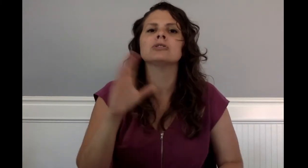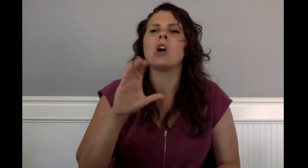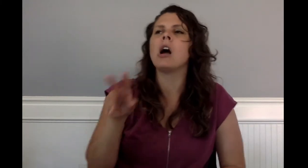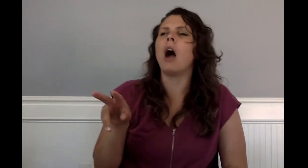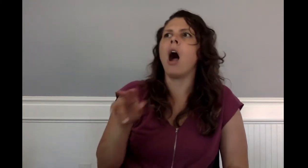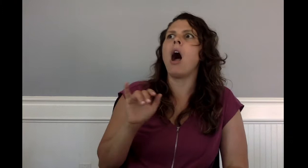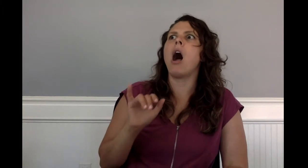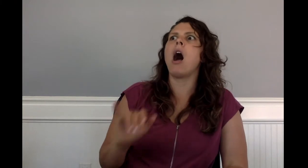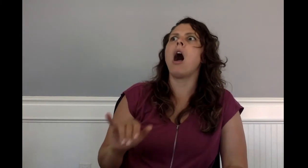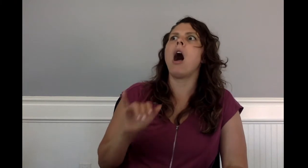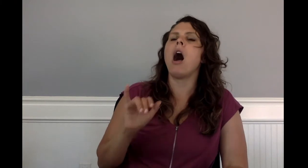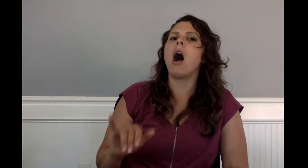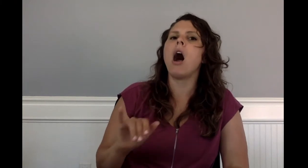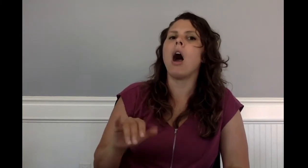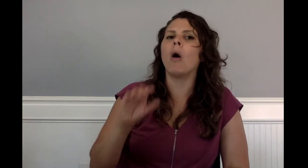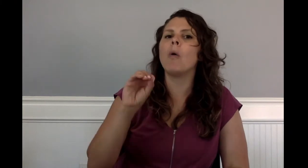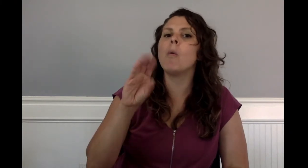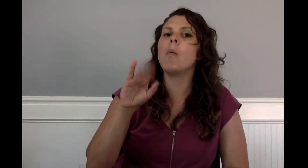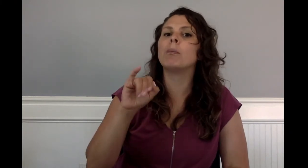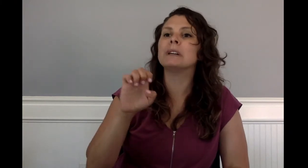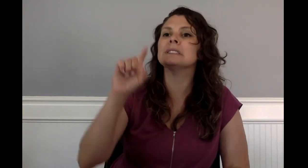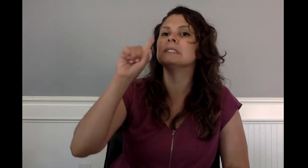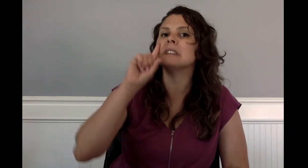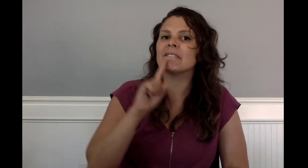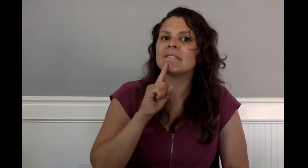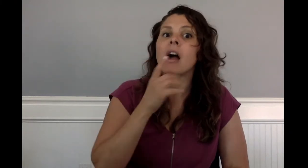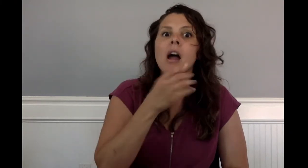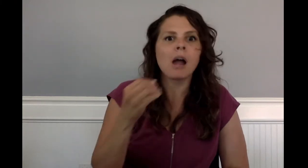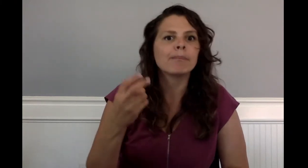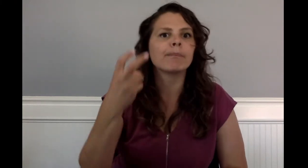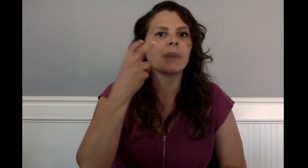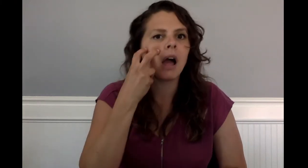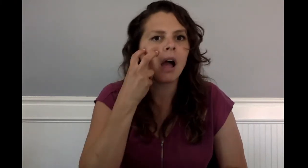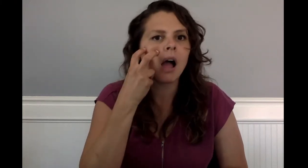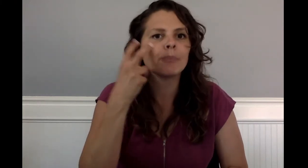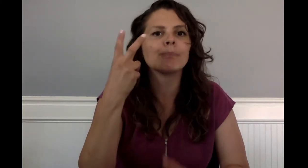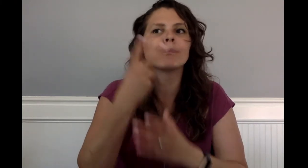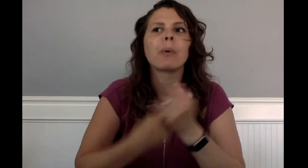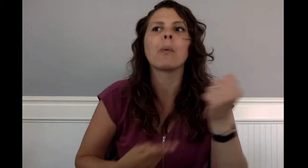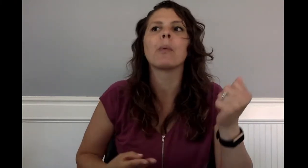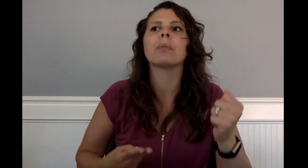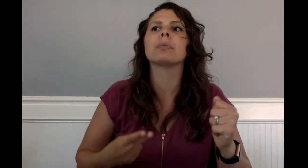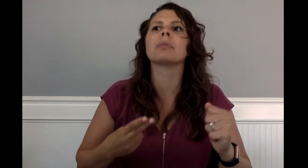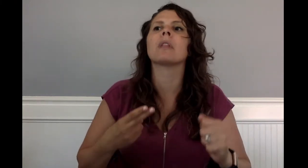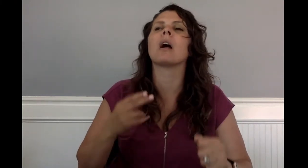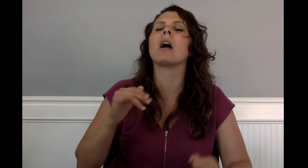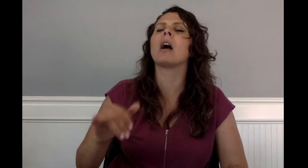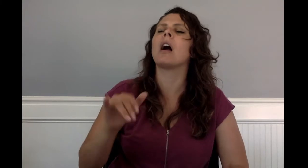Obie was Deaf and blind.